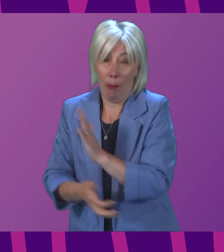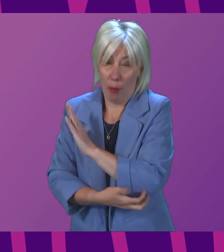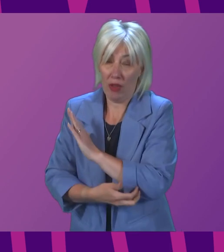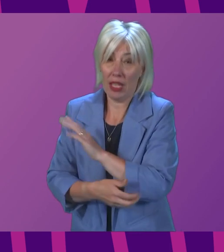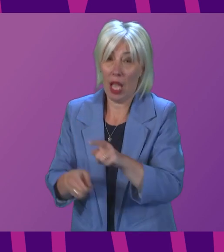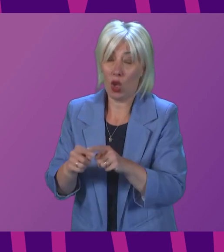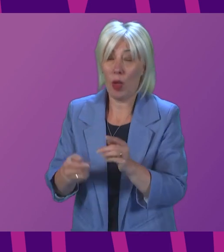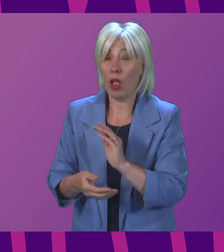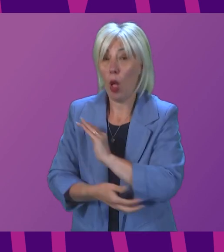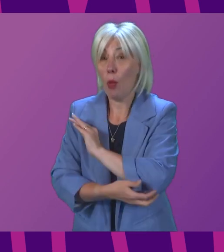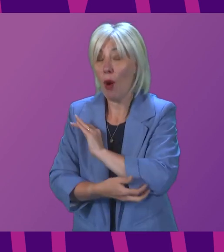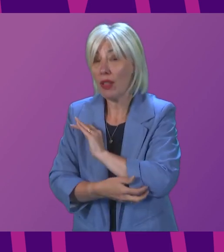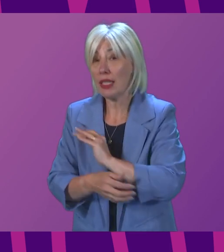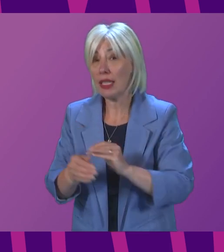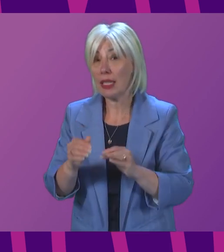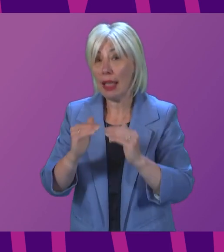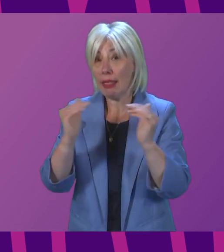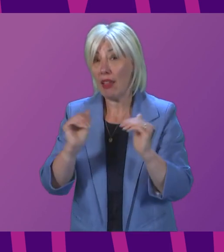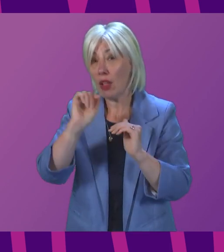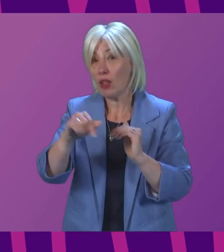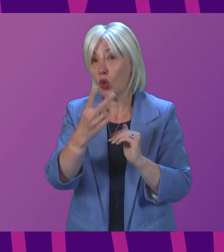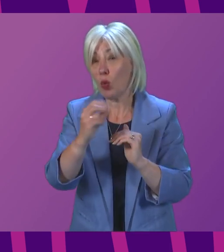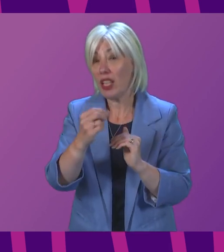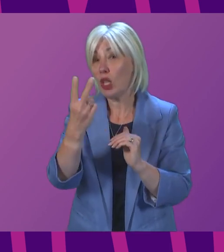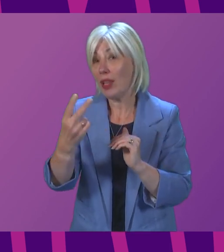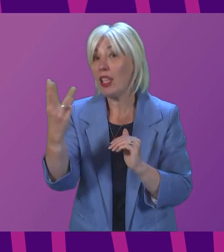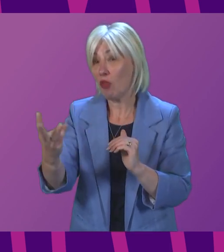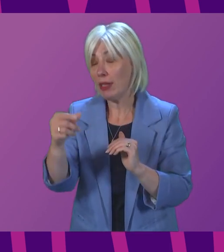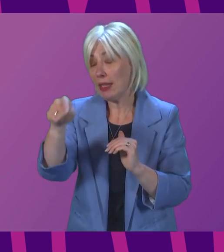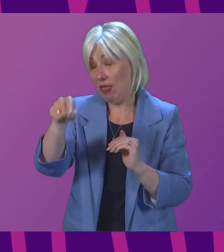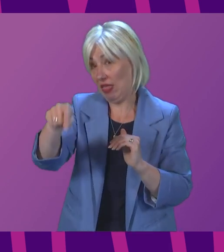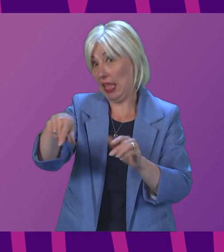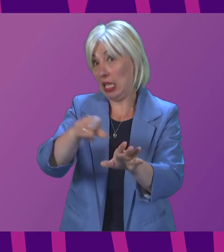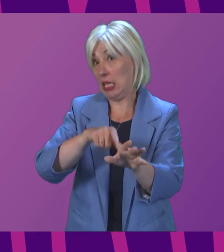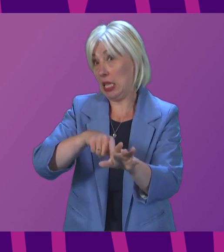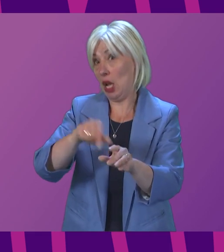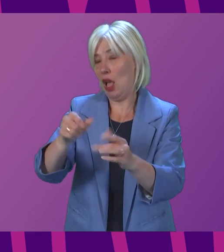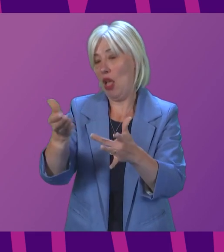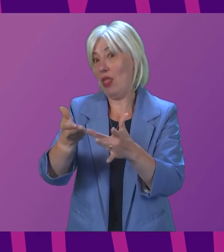levels for those measures in 2023, which is the year that our interim targets are due